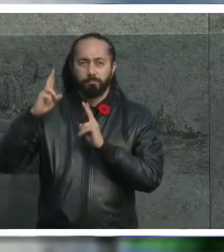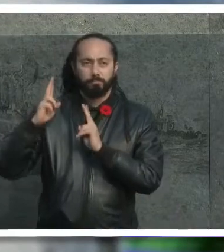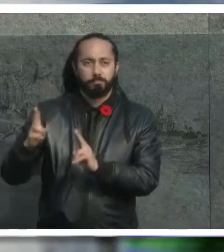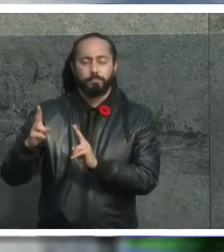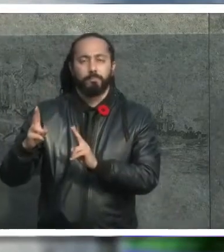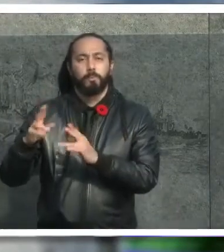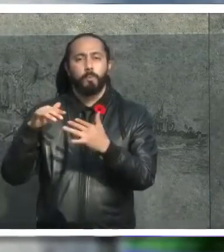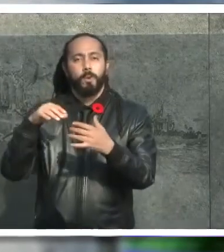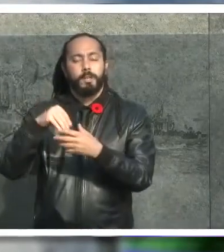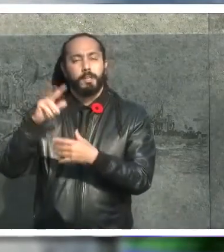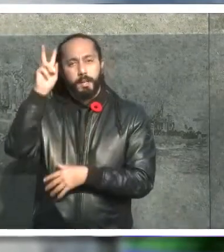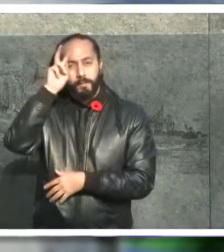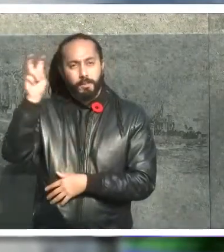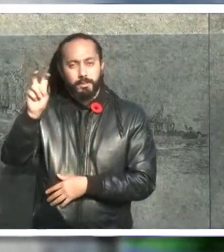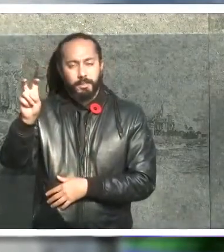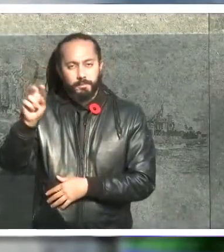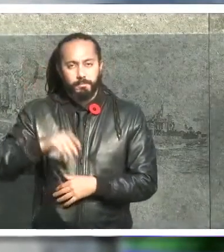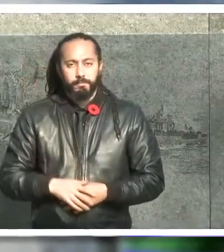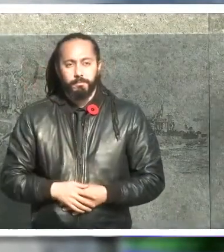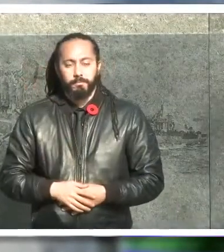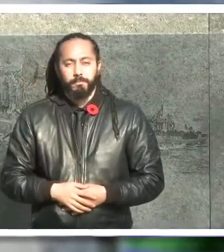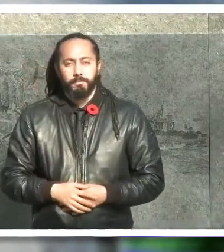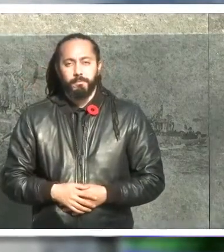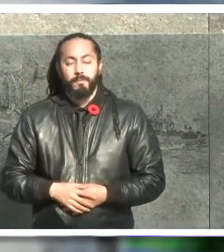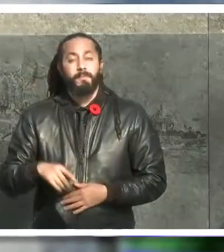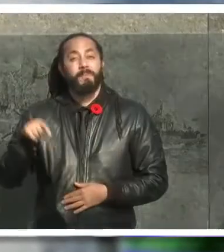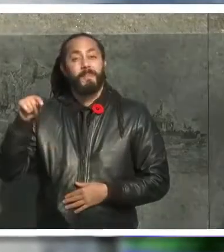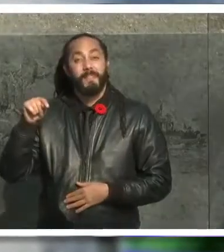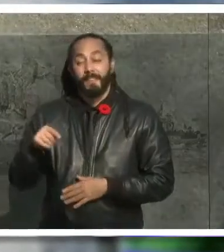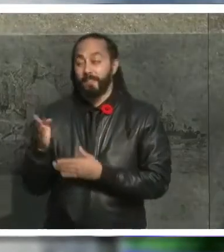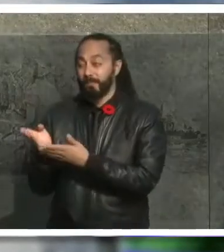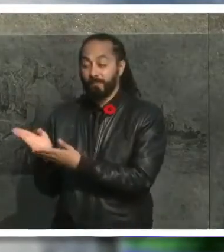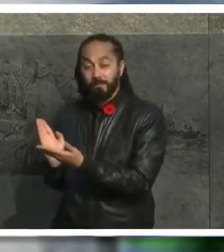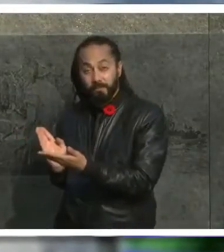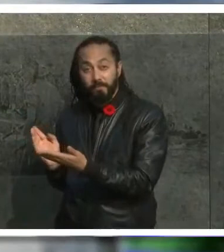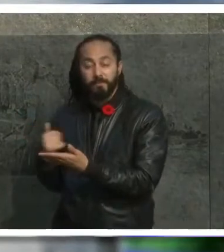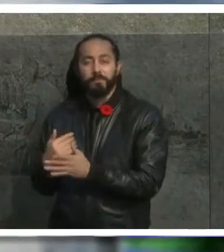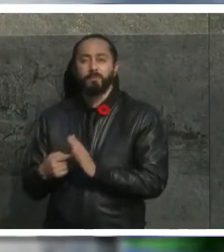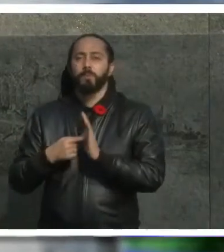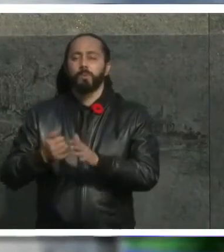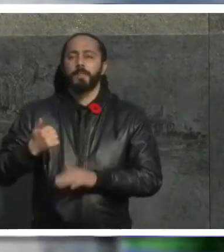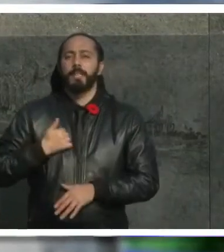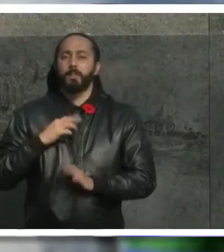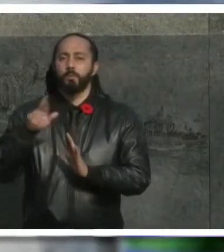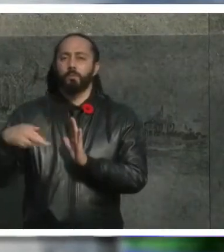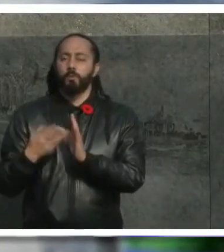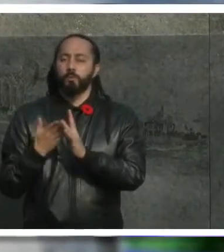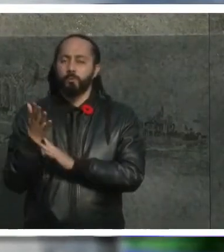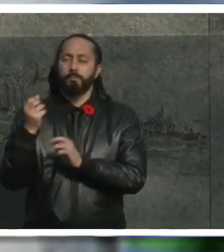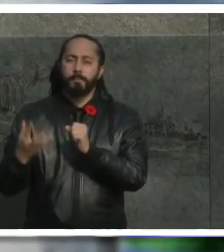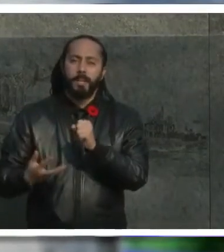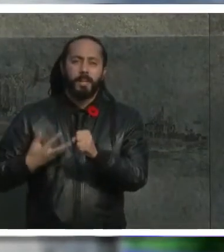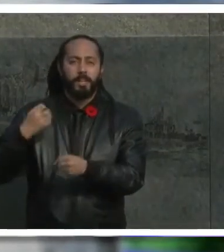A monument that stands proudly as a testament to Canada's continuing role throughout the ages in